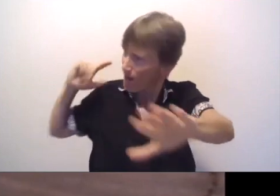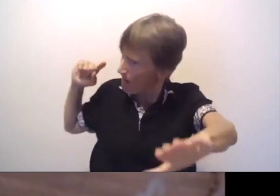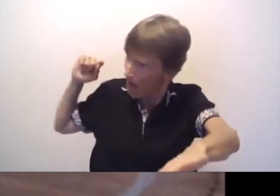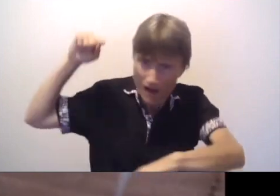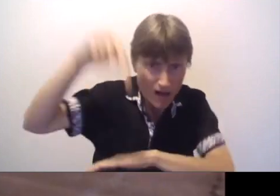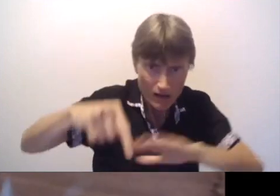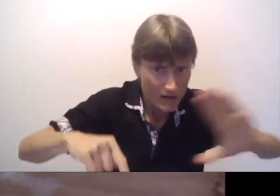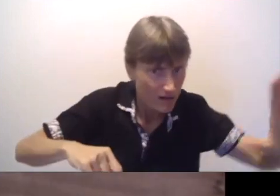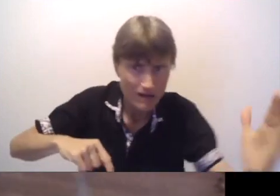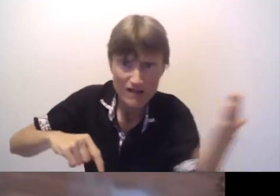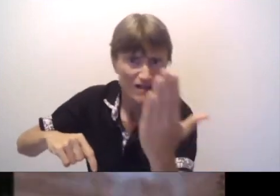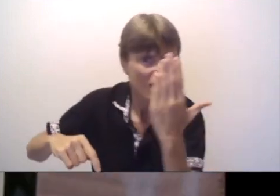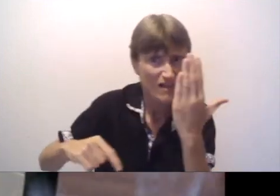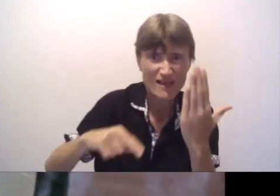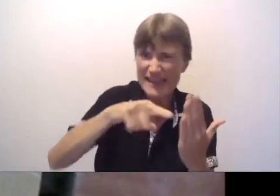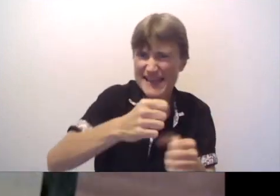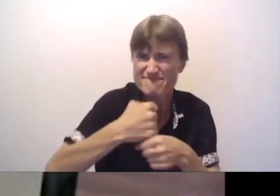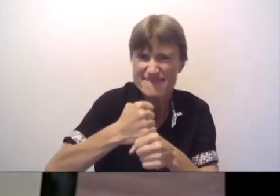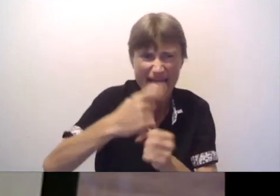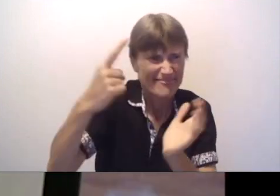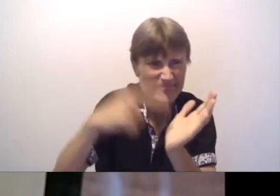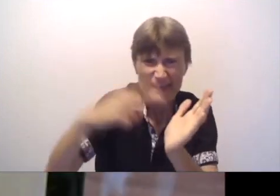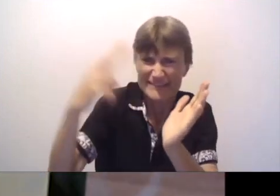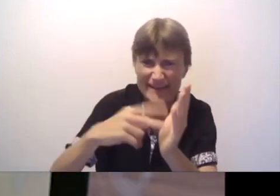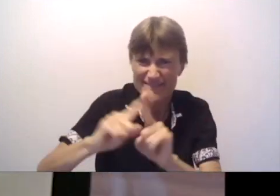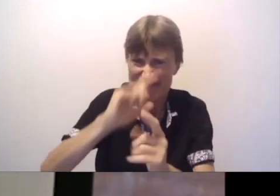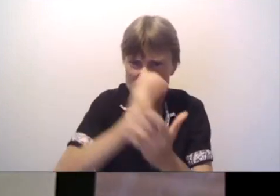thousands of drawings like this one and then put them together one after the